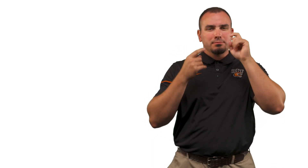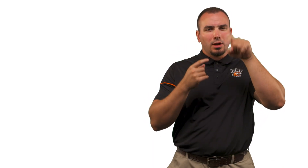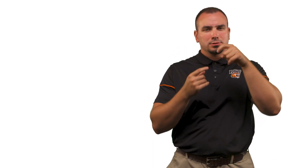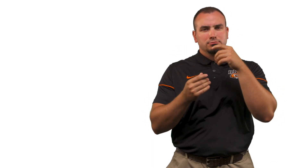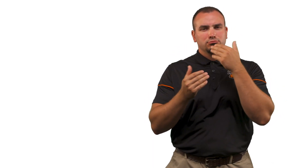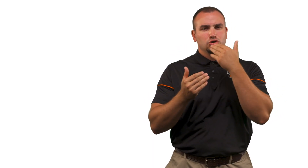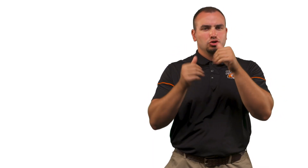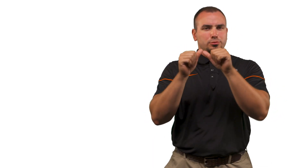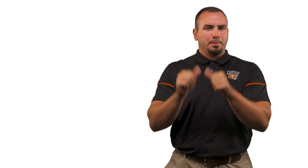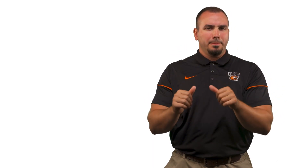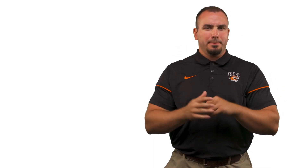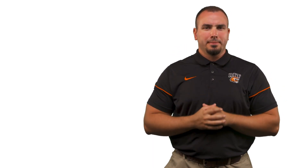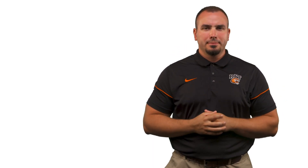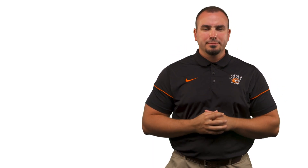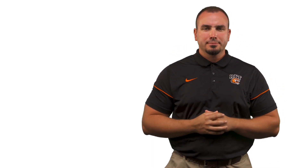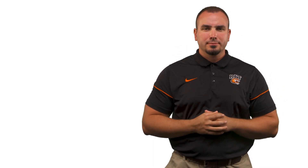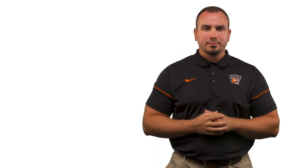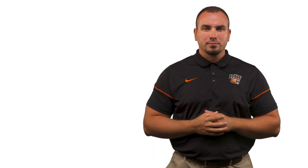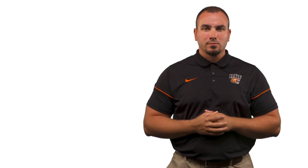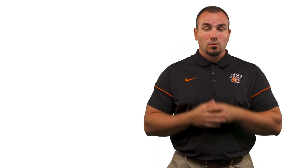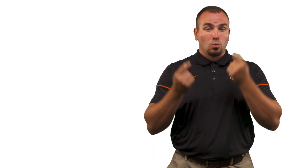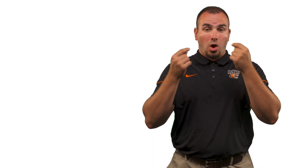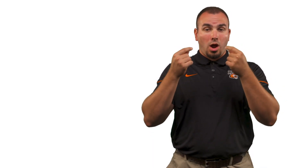and, it is in good condition.